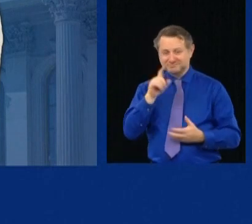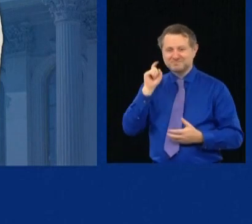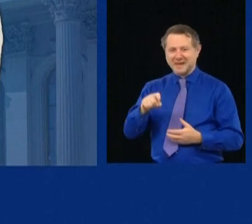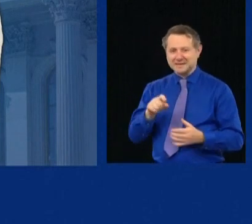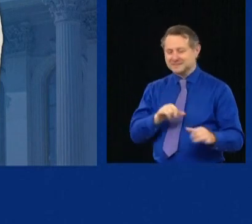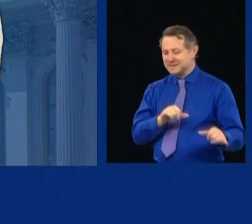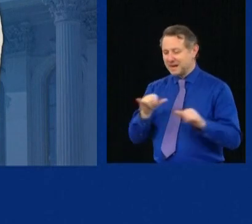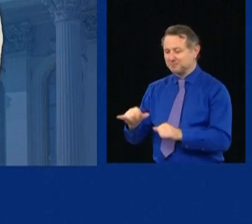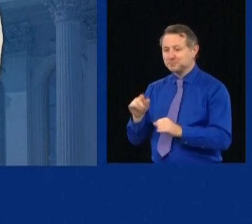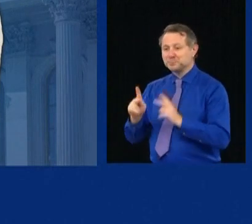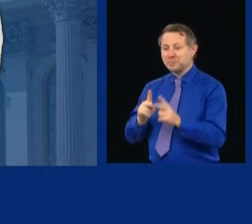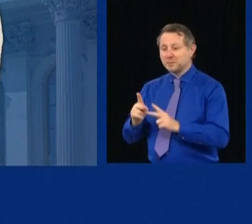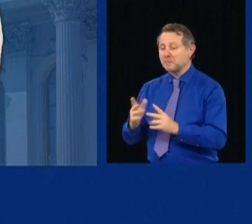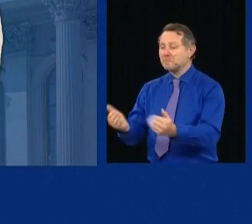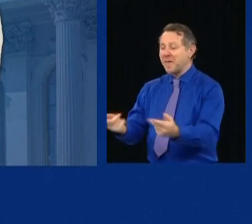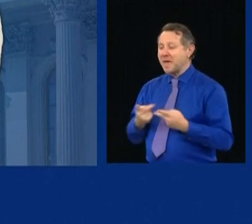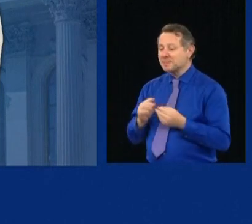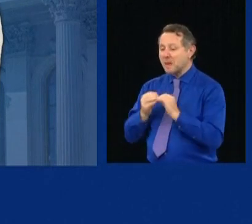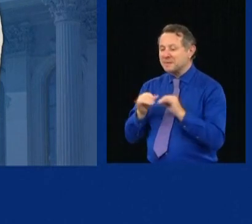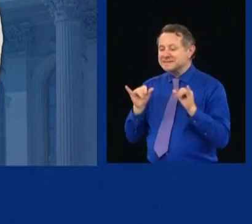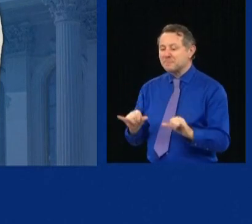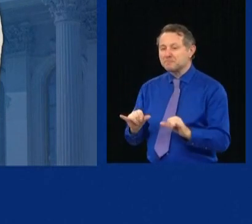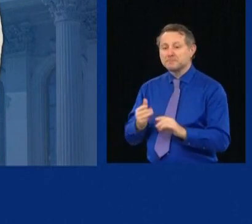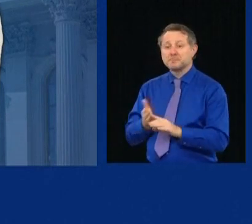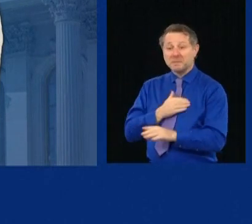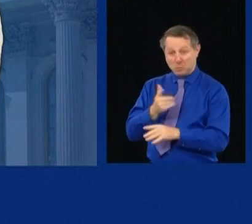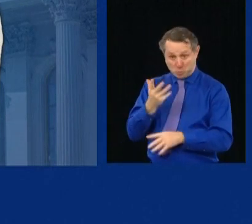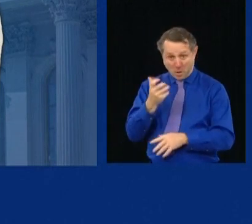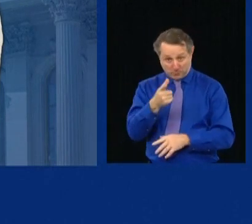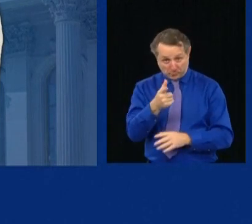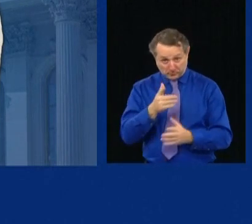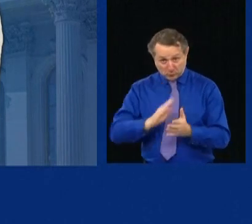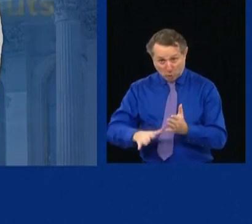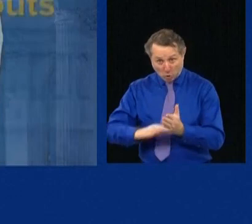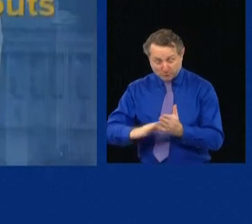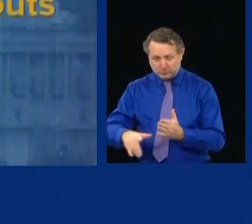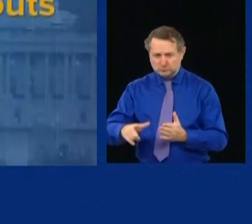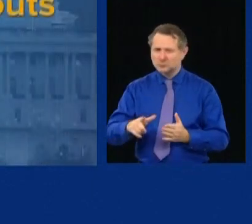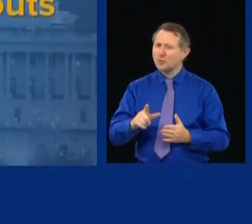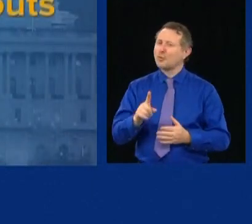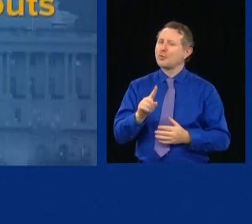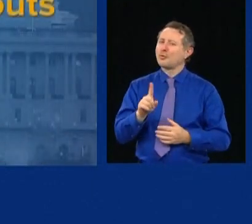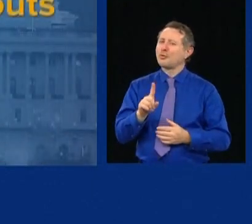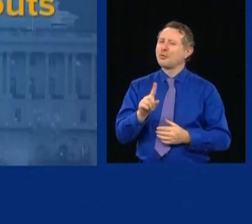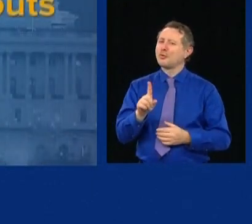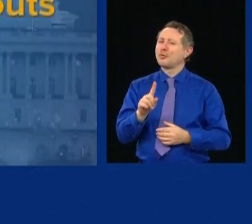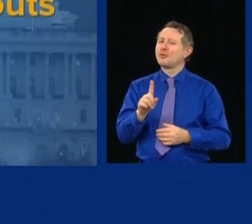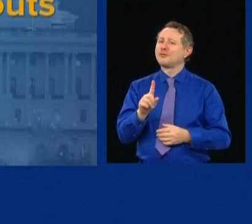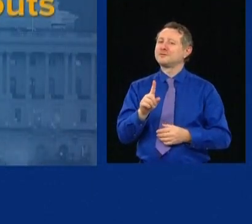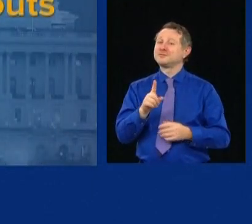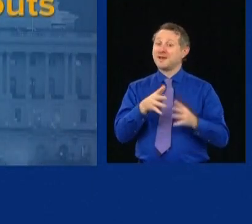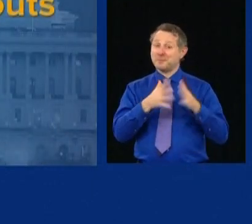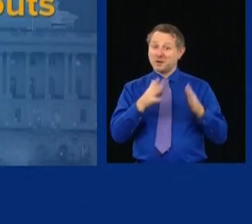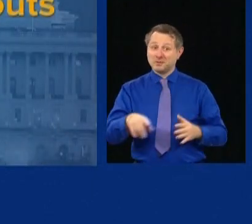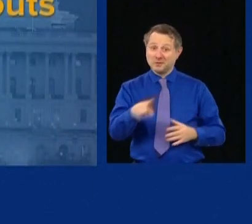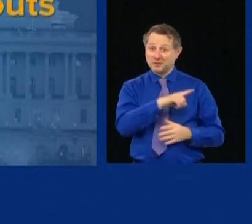FROM THE GOVERNMENT, FROM THE PEOPLE, SHOULD HIRE BACK THE SAME NUMBER OF WORKERS.